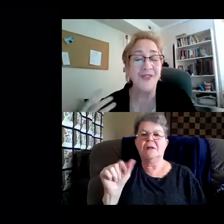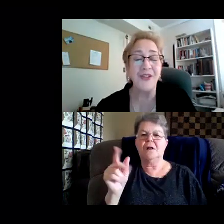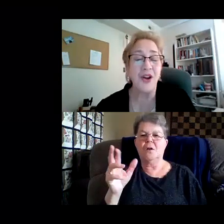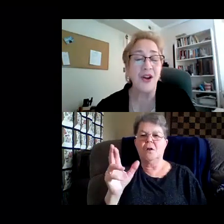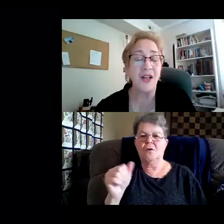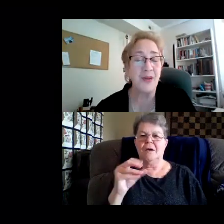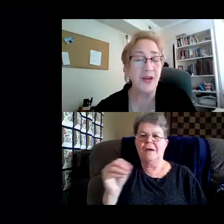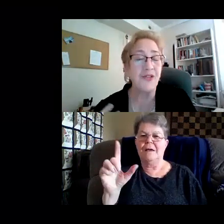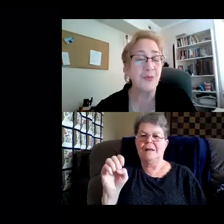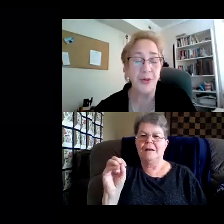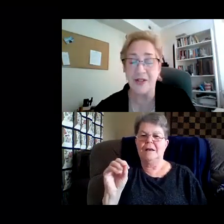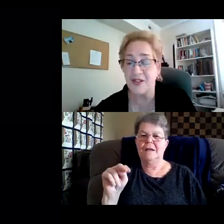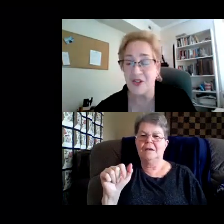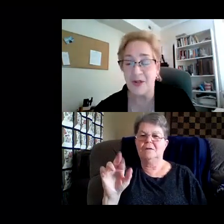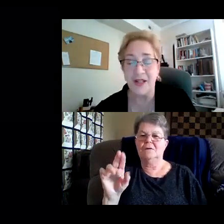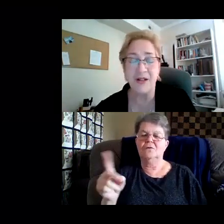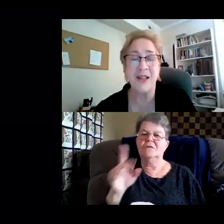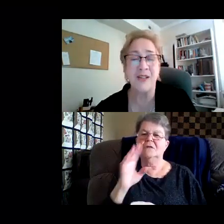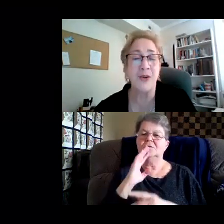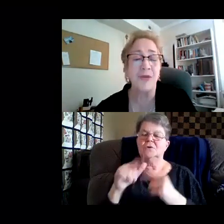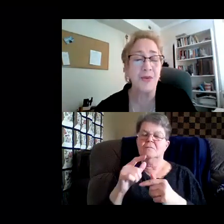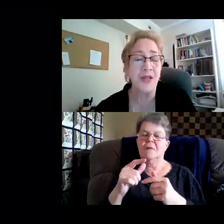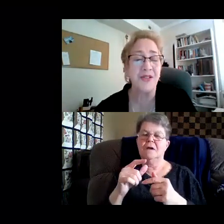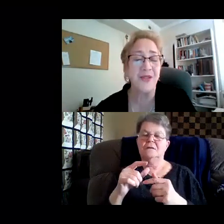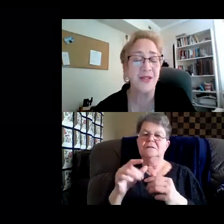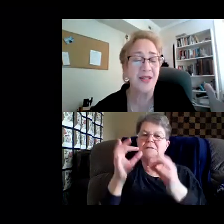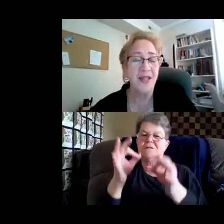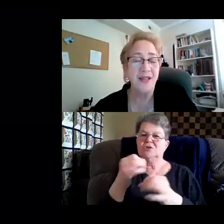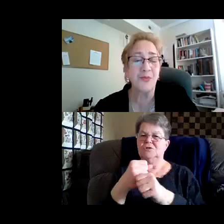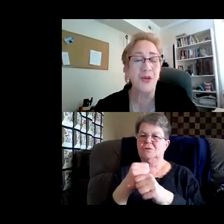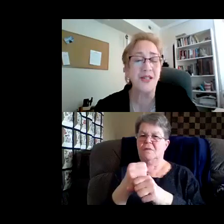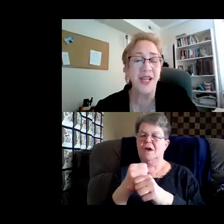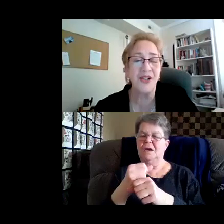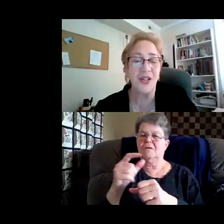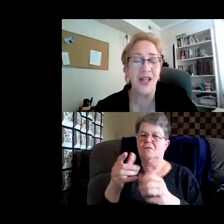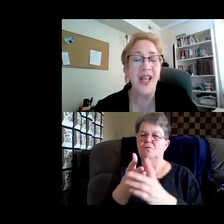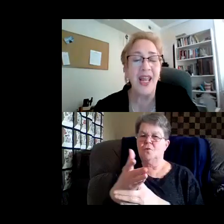as they talk about supported decision-making throughout the rest of this presentation,